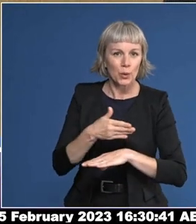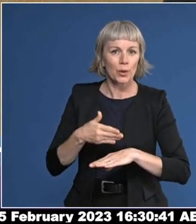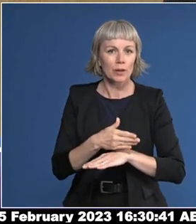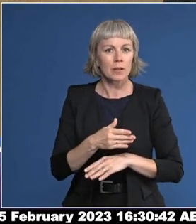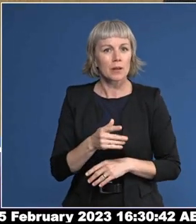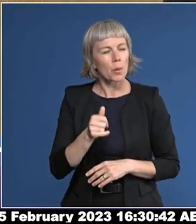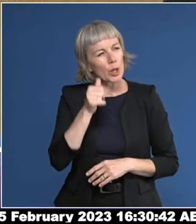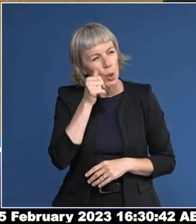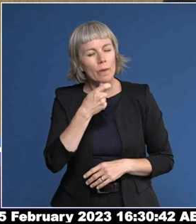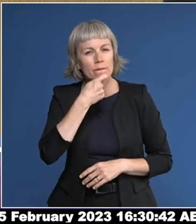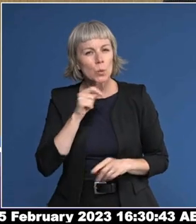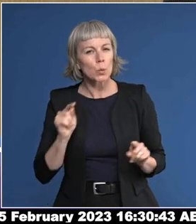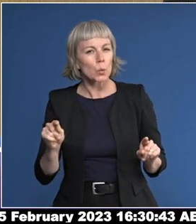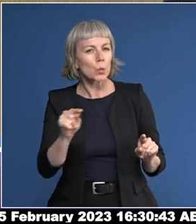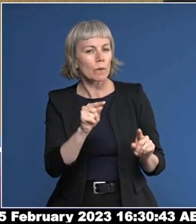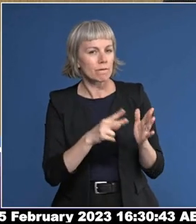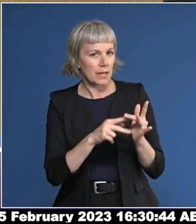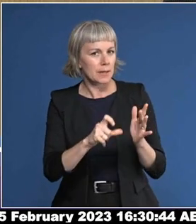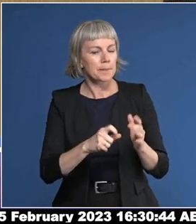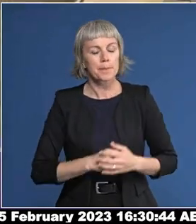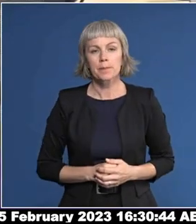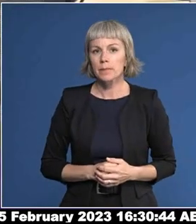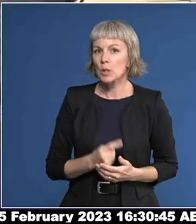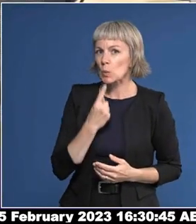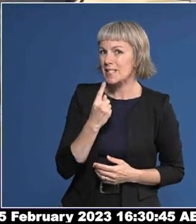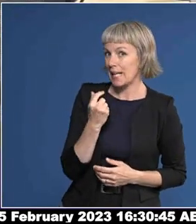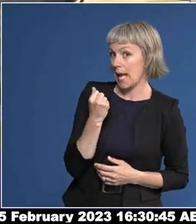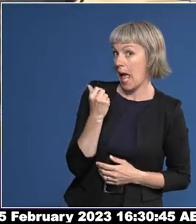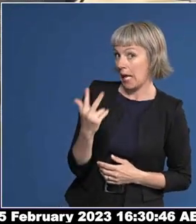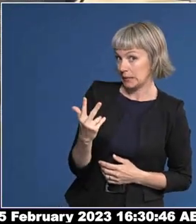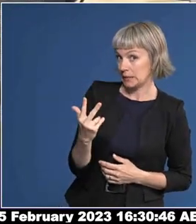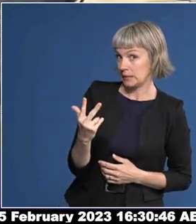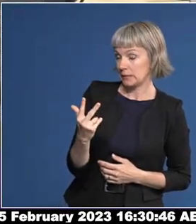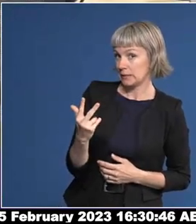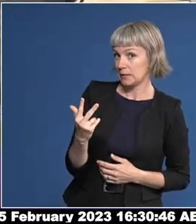interested in that. MS DOWSETT: So you said a handful and eight. How many members do you have in Victoria?